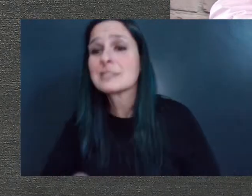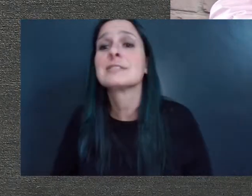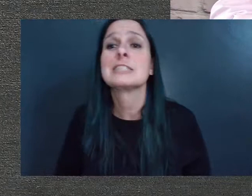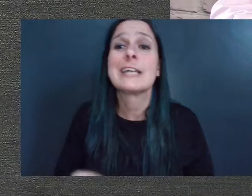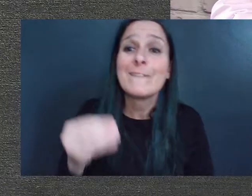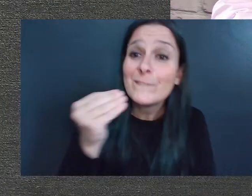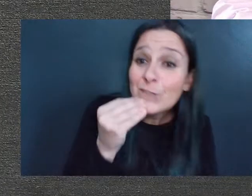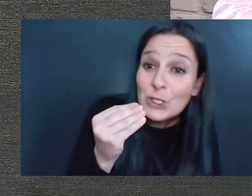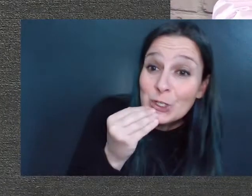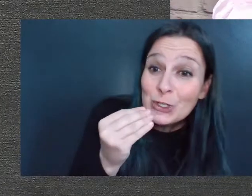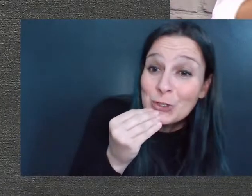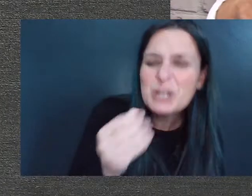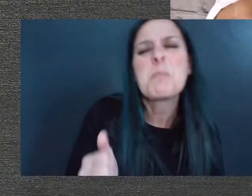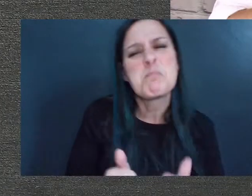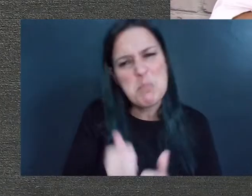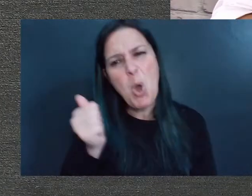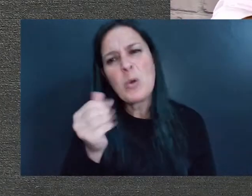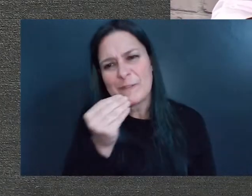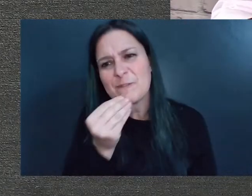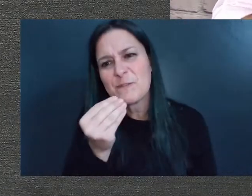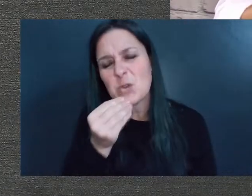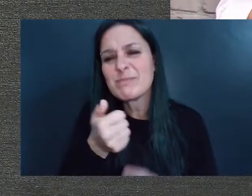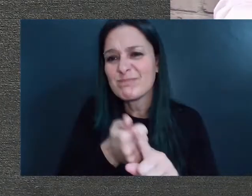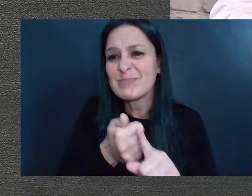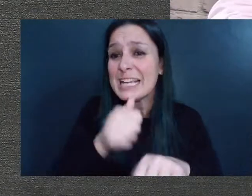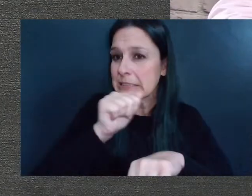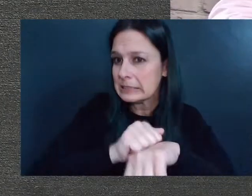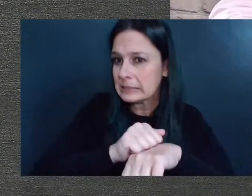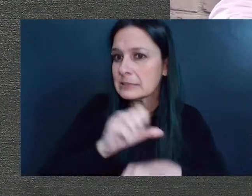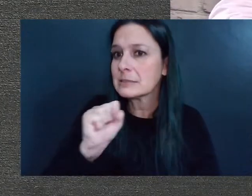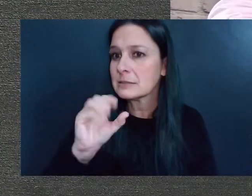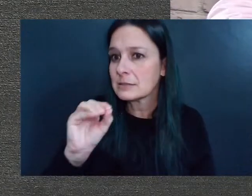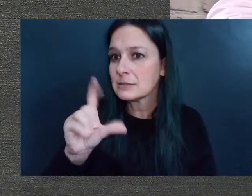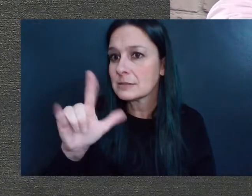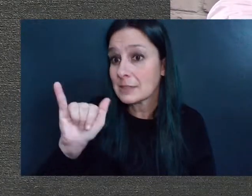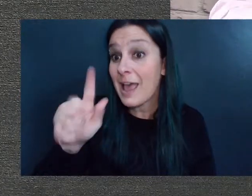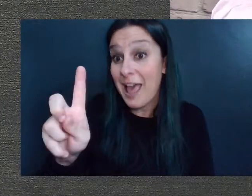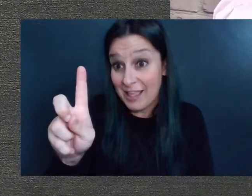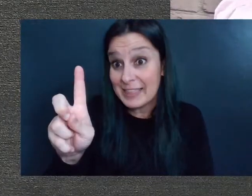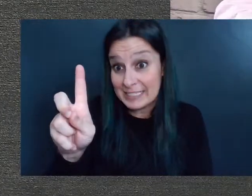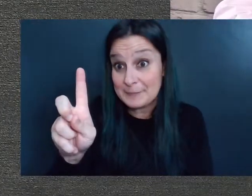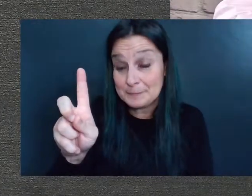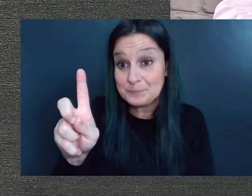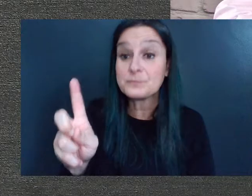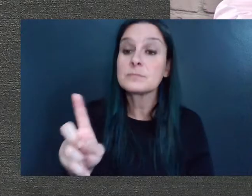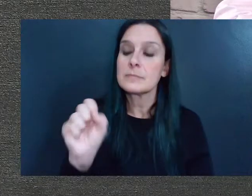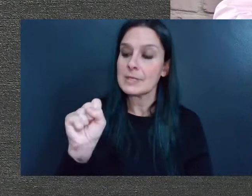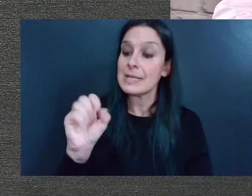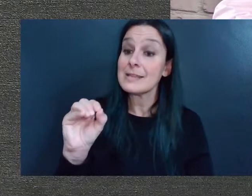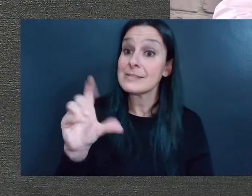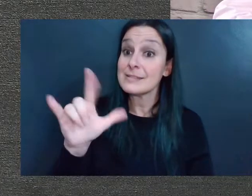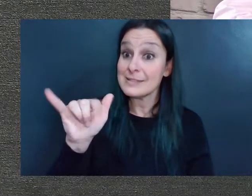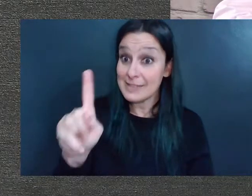Most of your food would be a solid. So those would be now liquid.